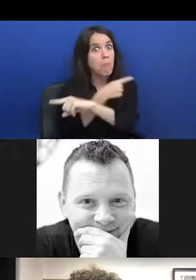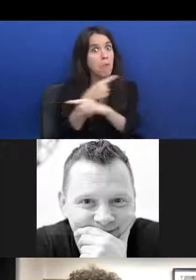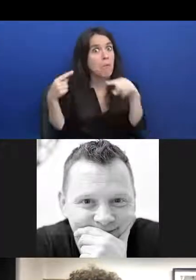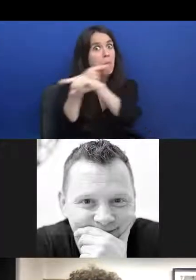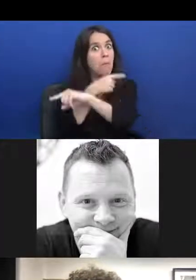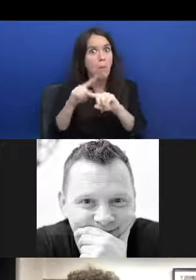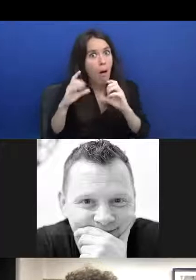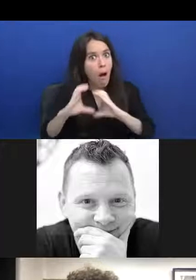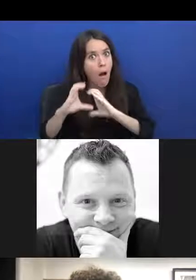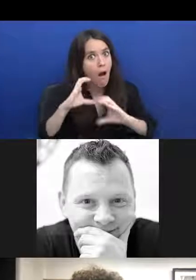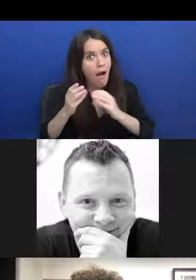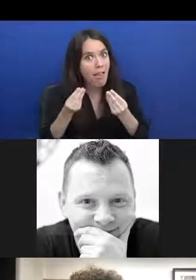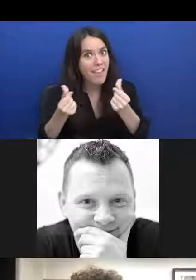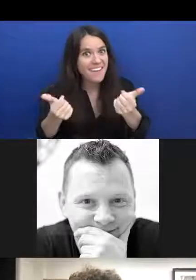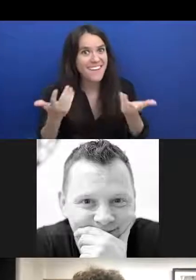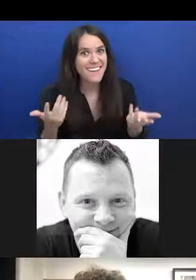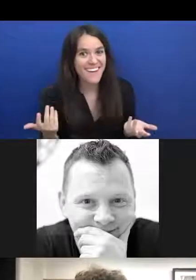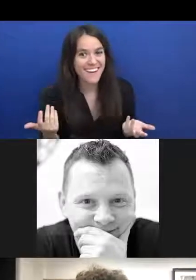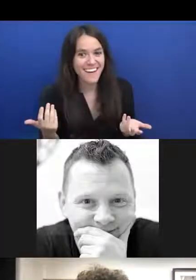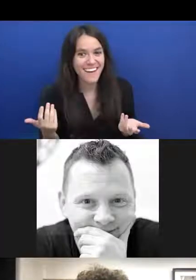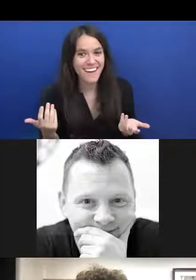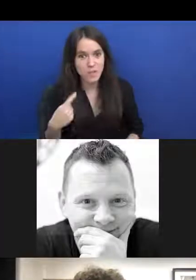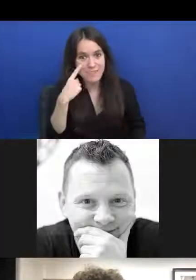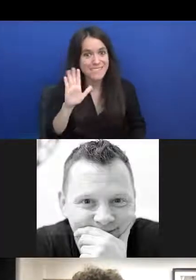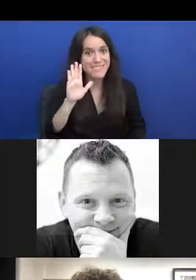so the other languages which are spoken at Warruwi are generally